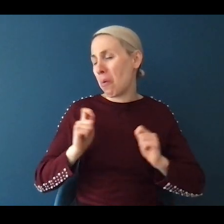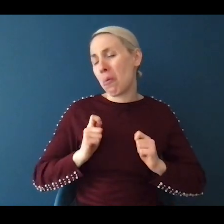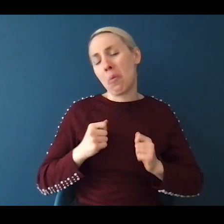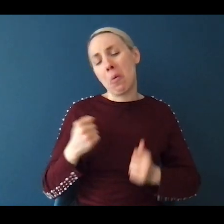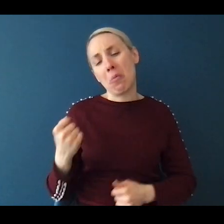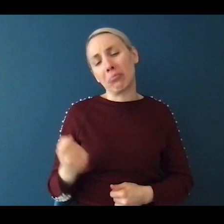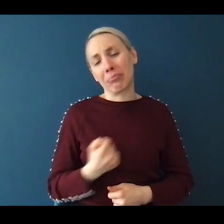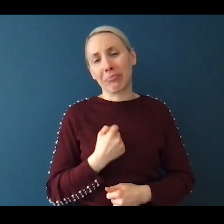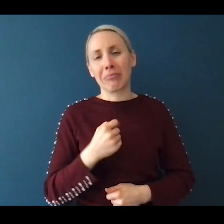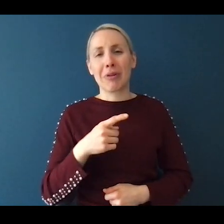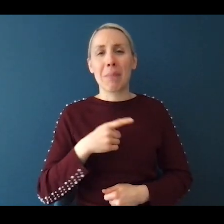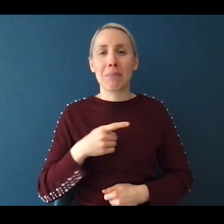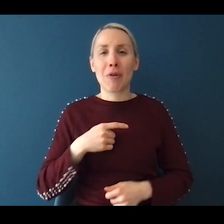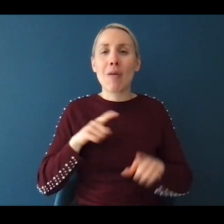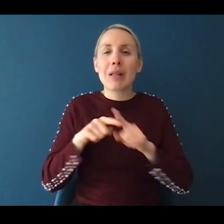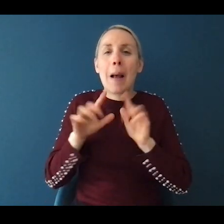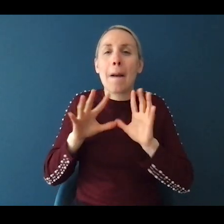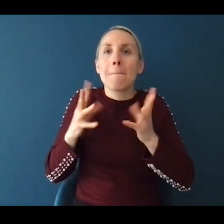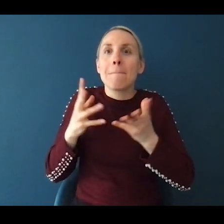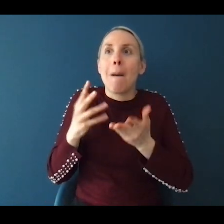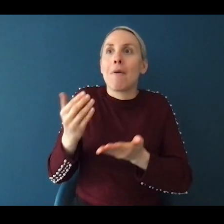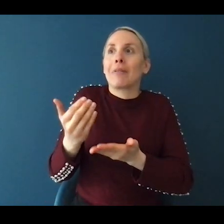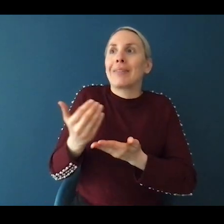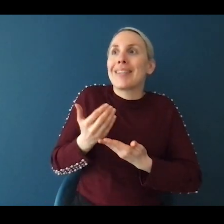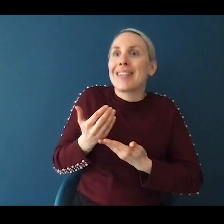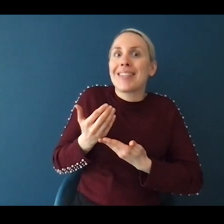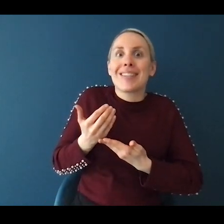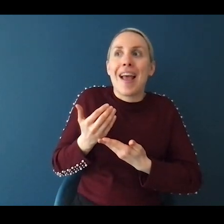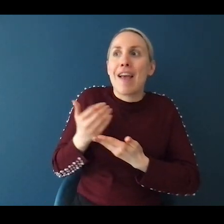focus on your work and you've got this support and it's exciting and then it's a little bit